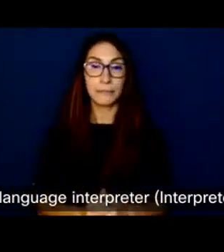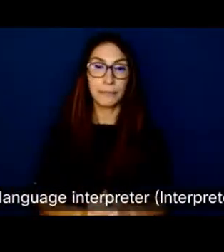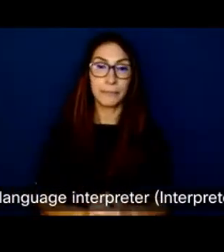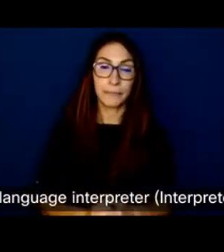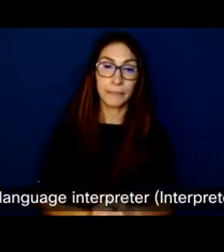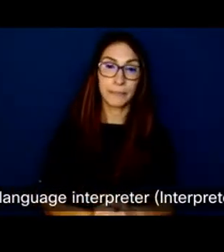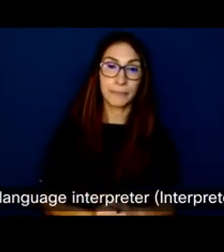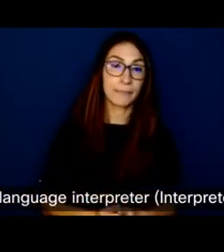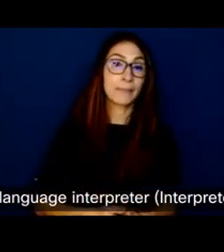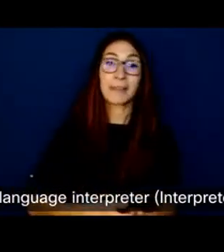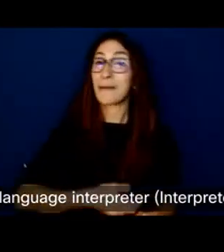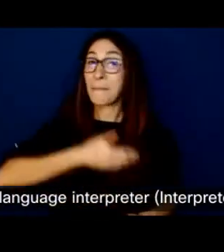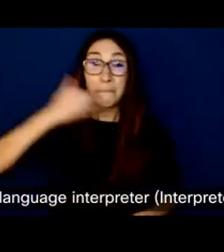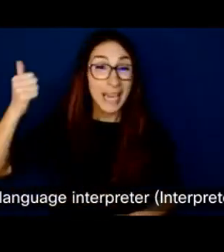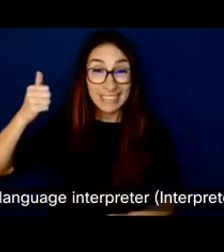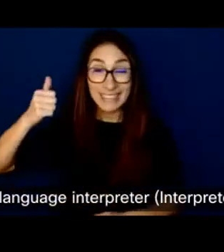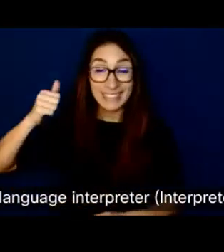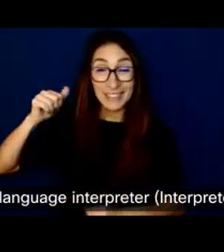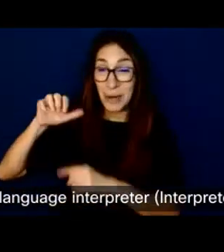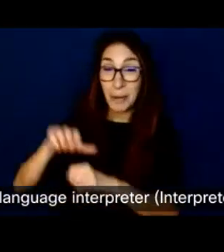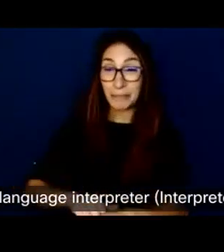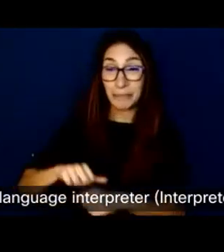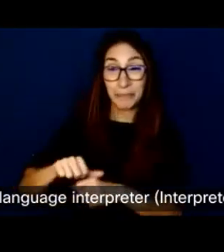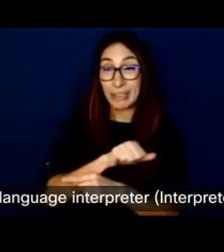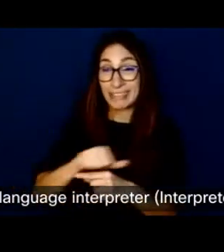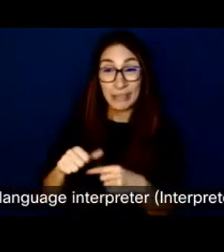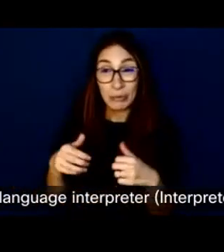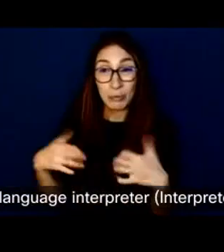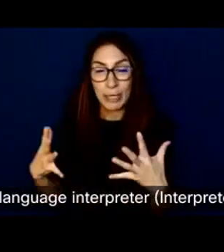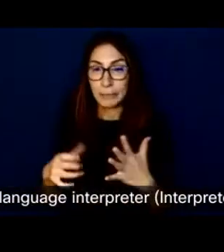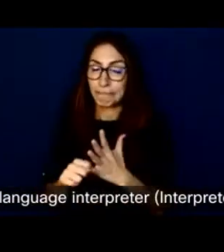community. Community. Community. Community. Community is built